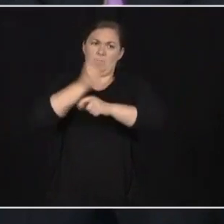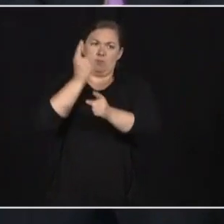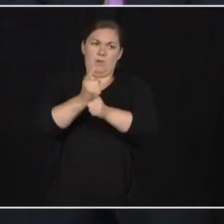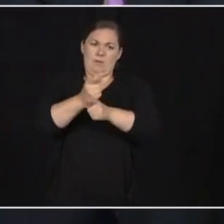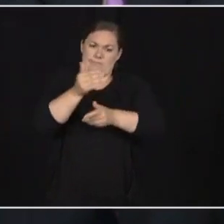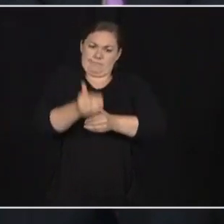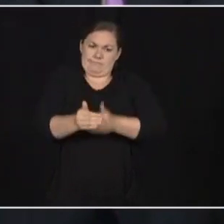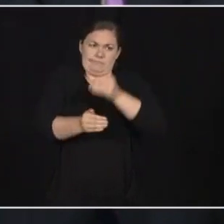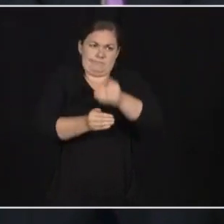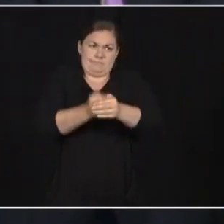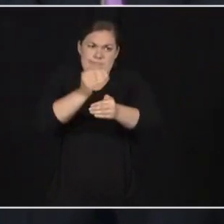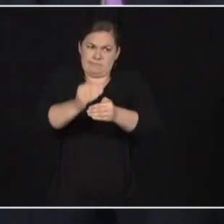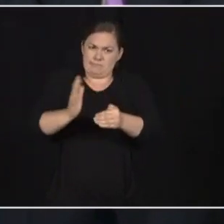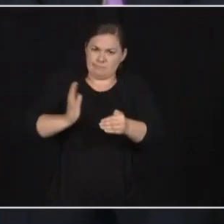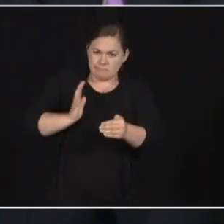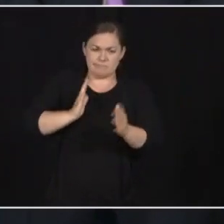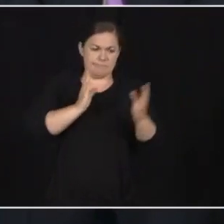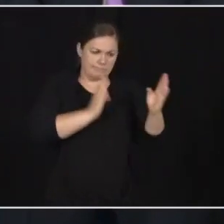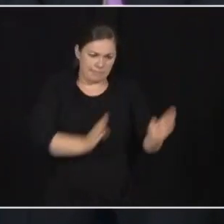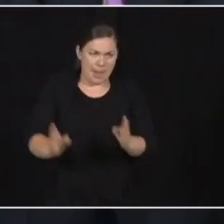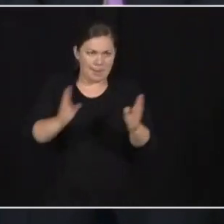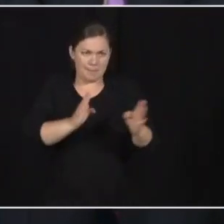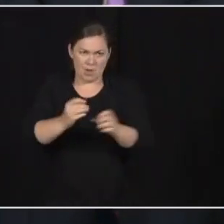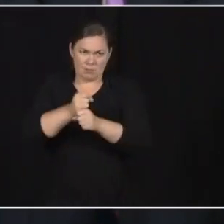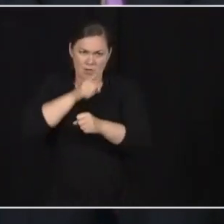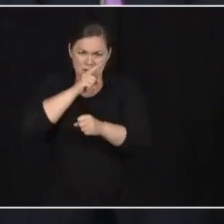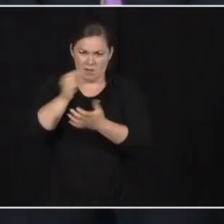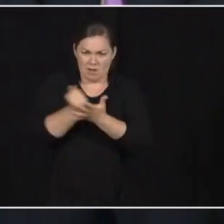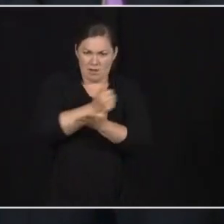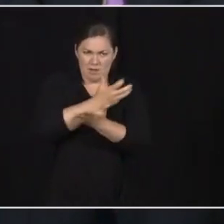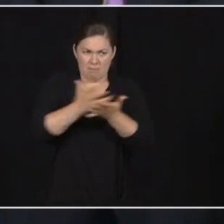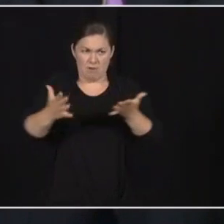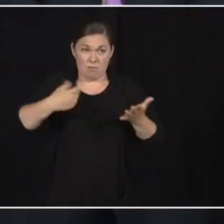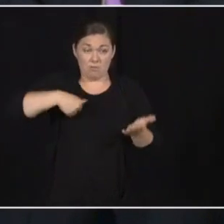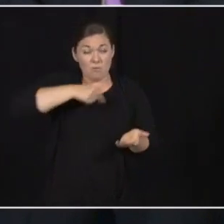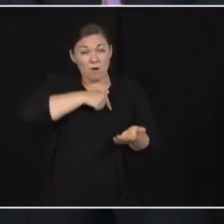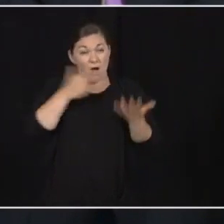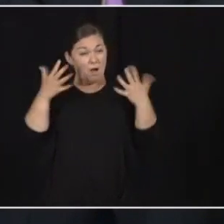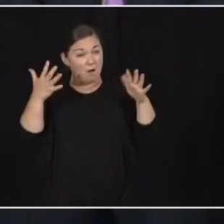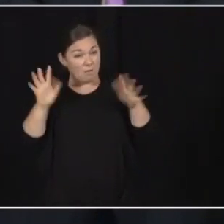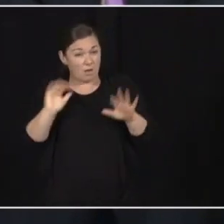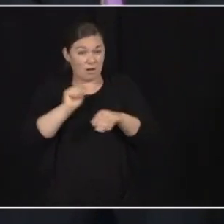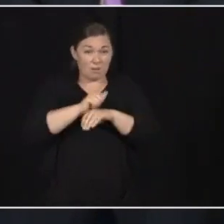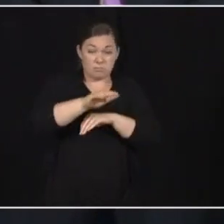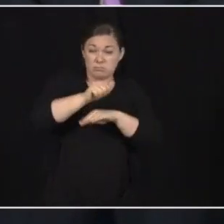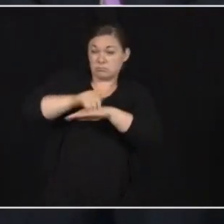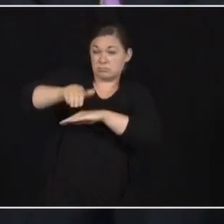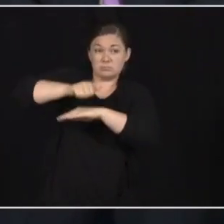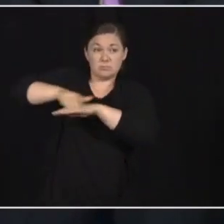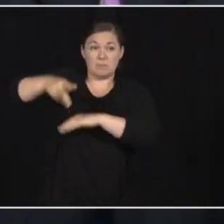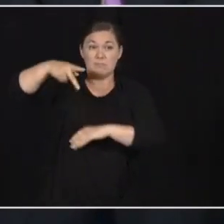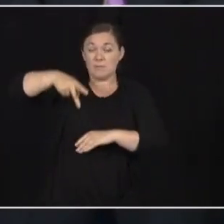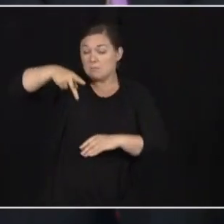We are doing everything we can to put in the proper protocols and procedures to make sure this doesn't happen again.